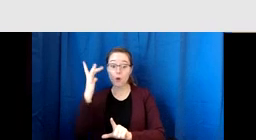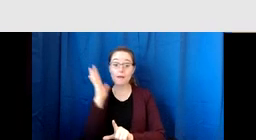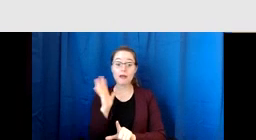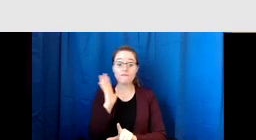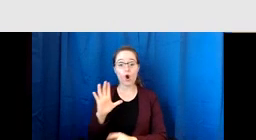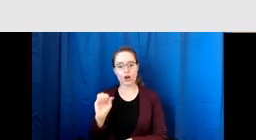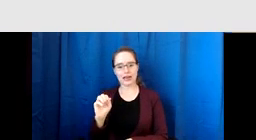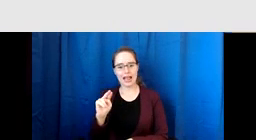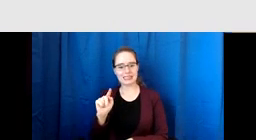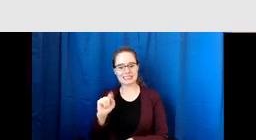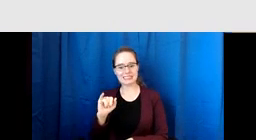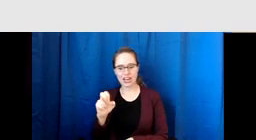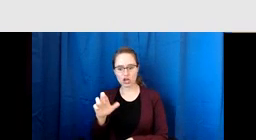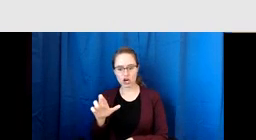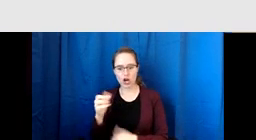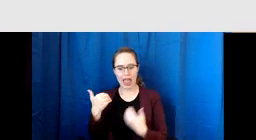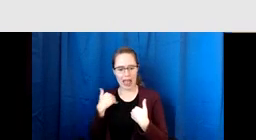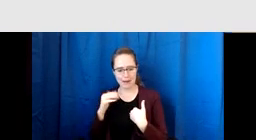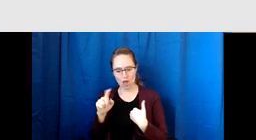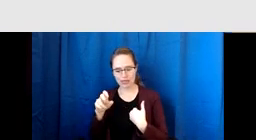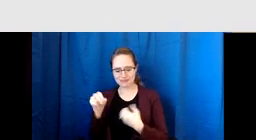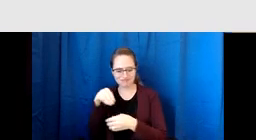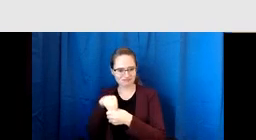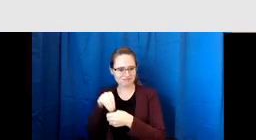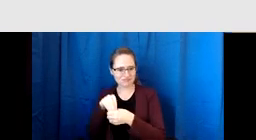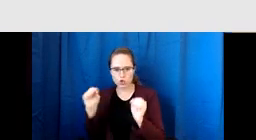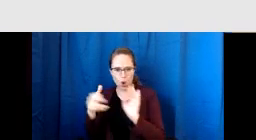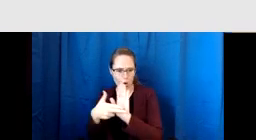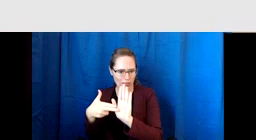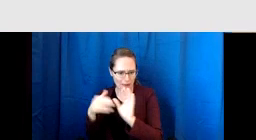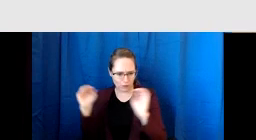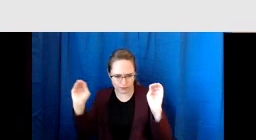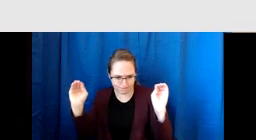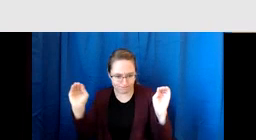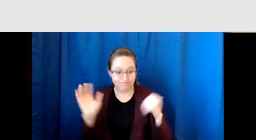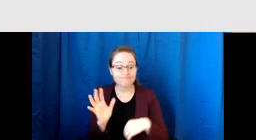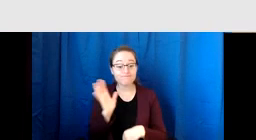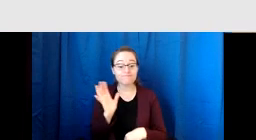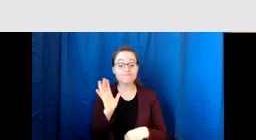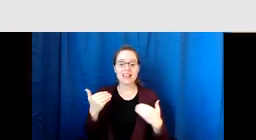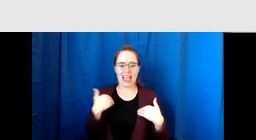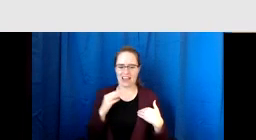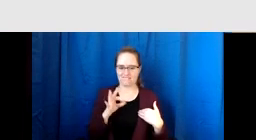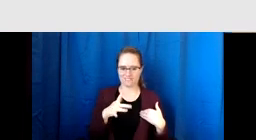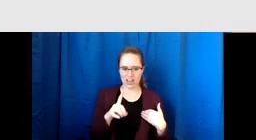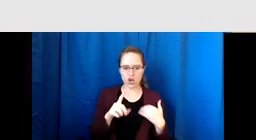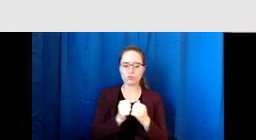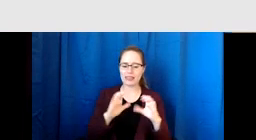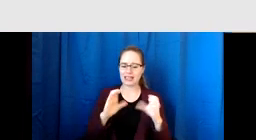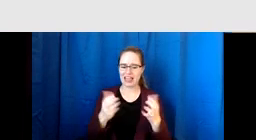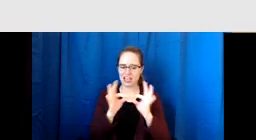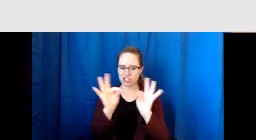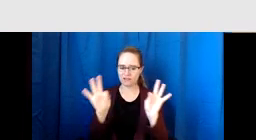For example, we have a fieldset with the class of form group. We have a button